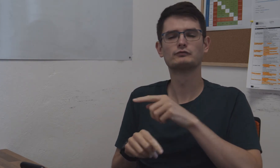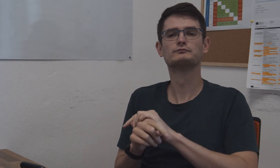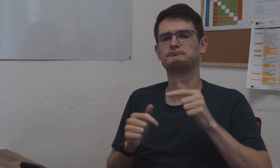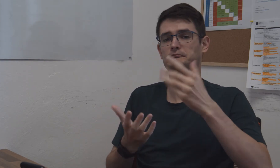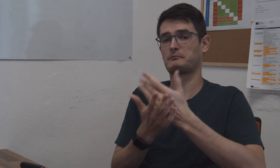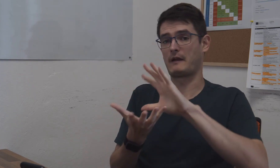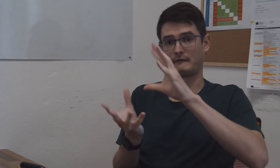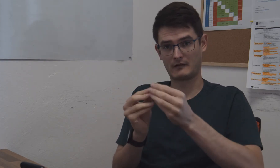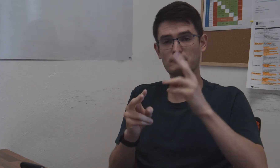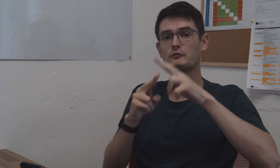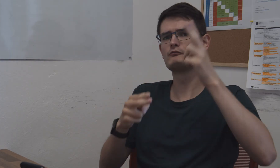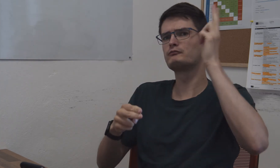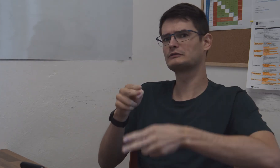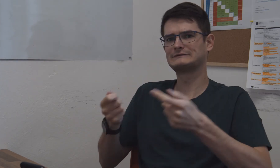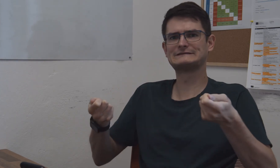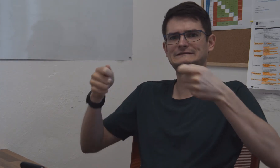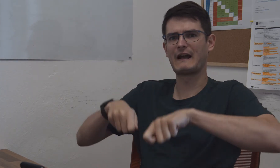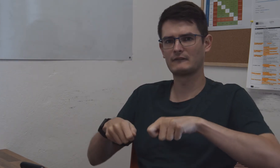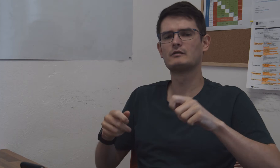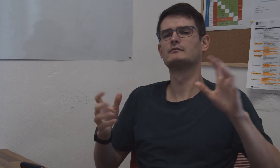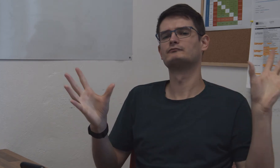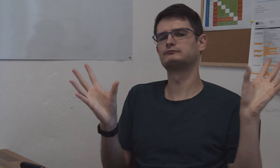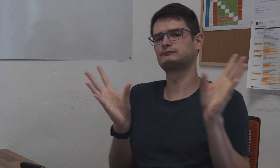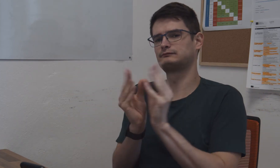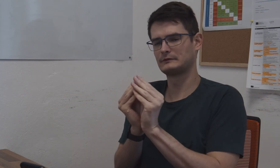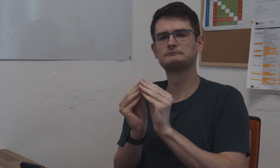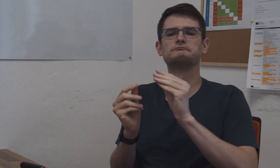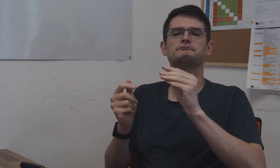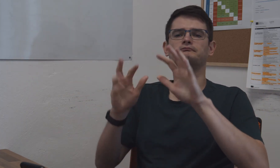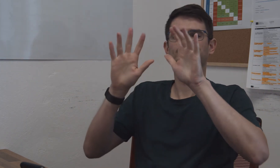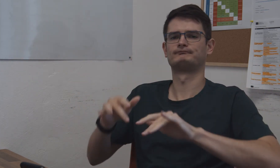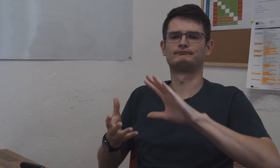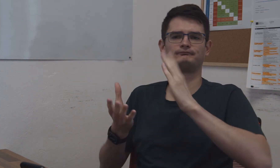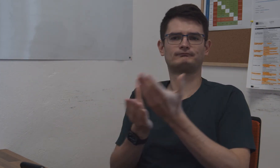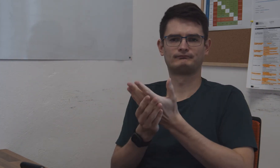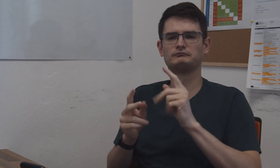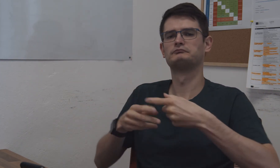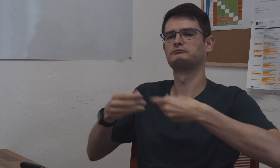The last is the final report, in which everything is written down and sent.